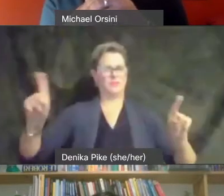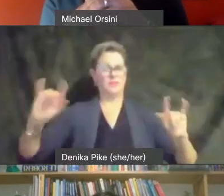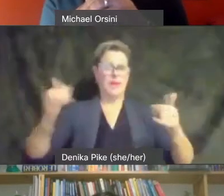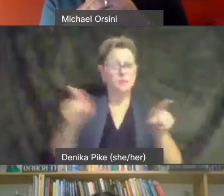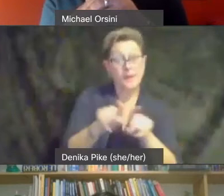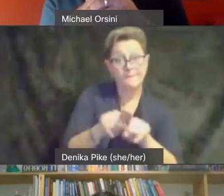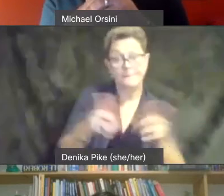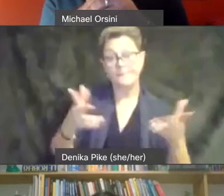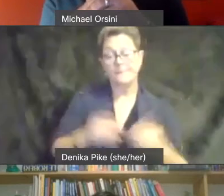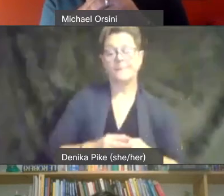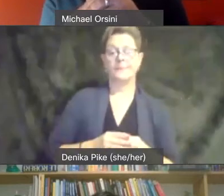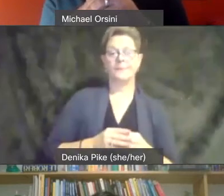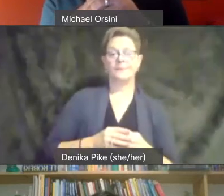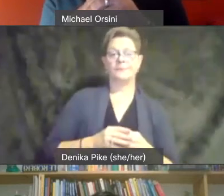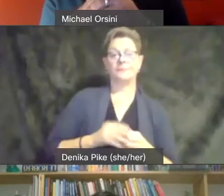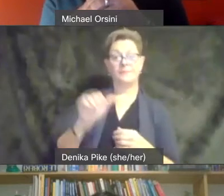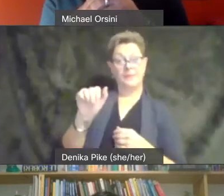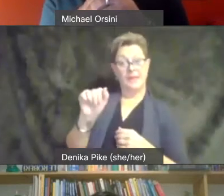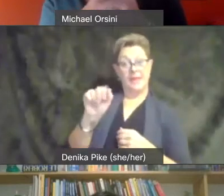So, Andrea, did you want.